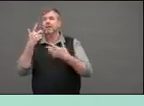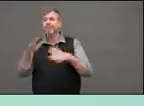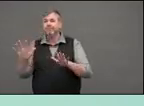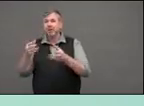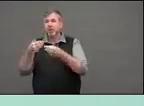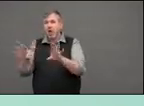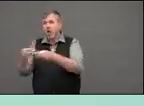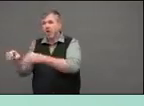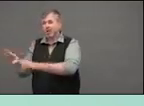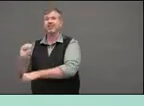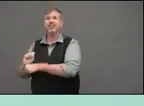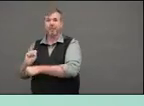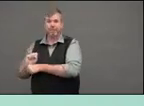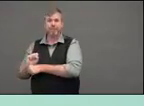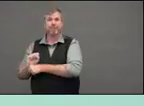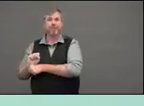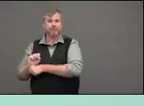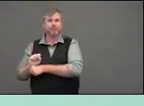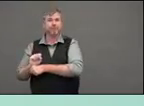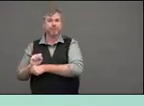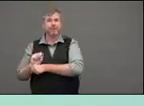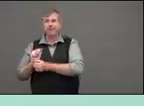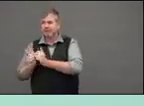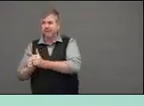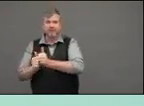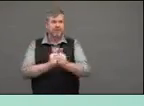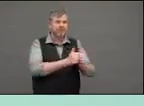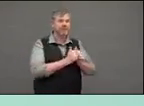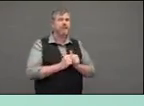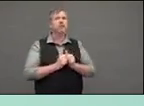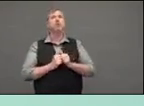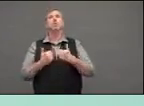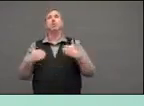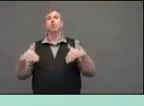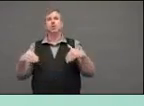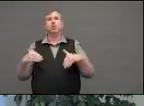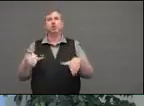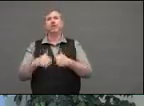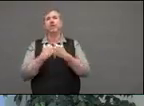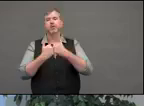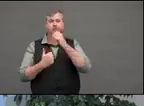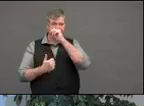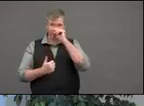um so maybe discuss you know how there's fewer